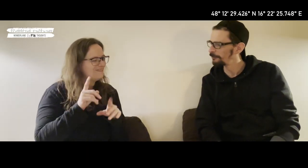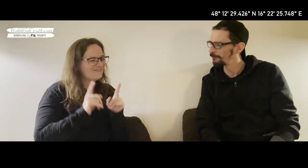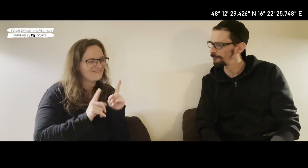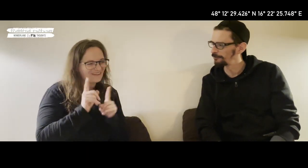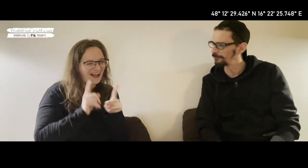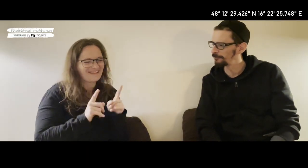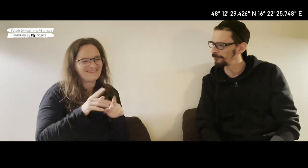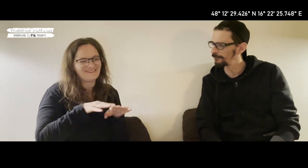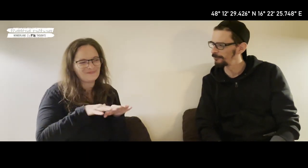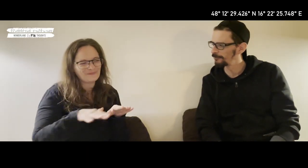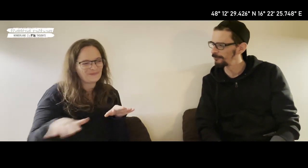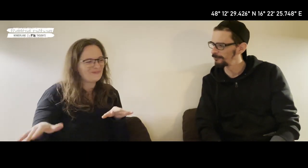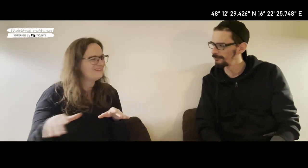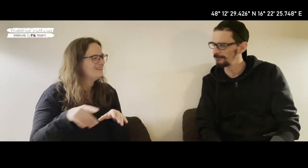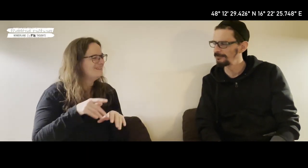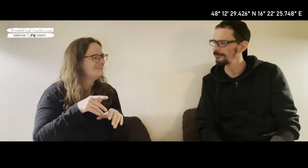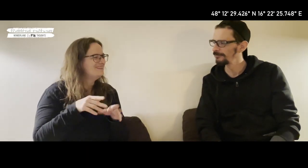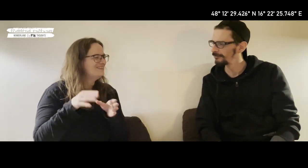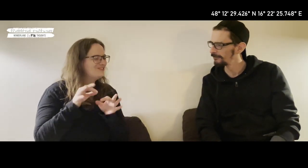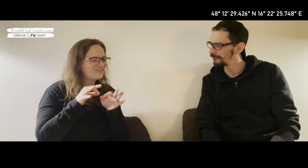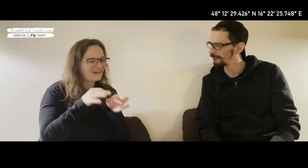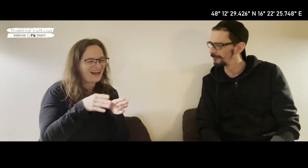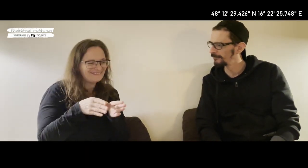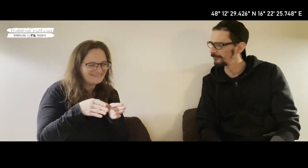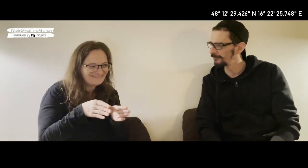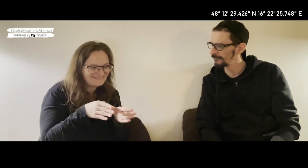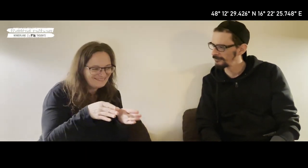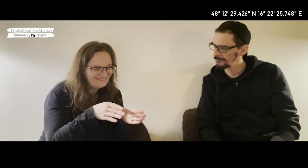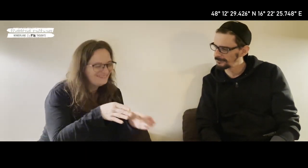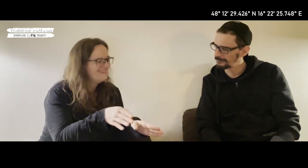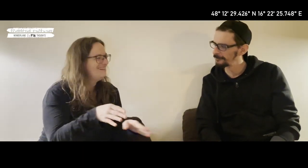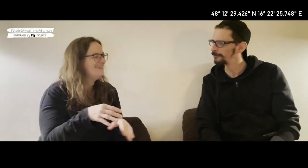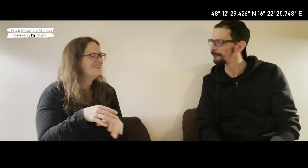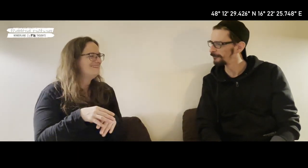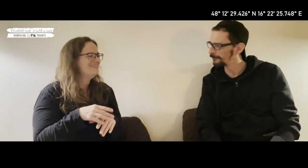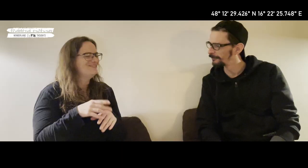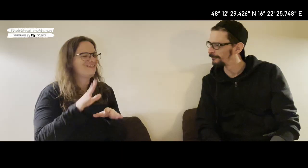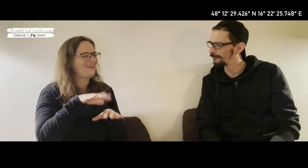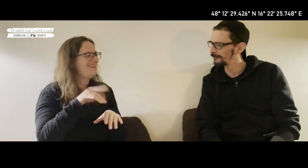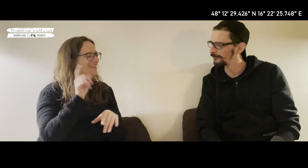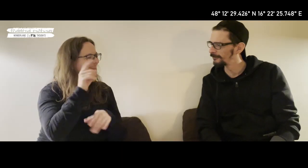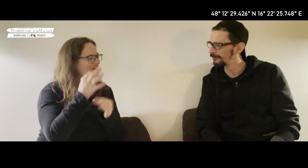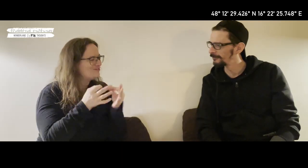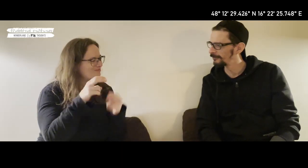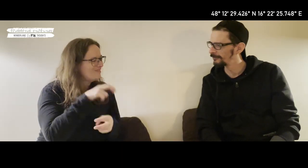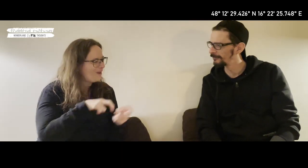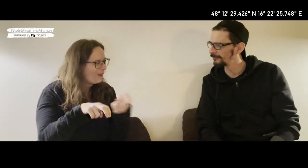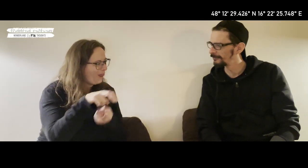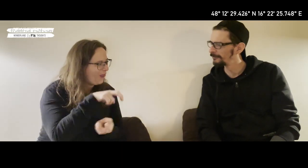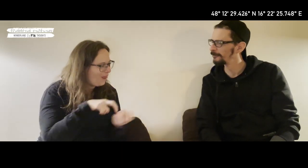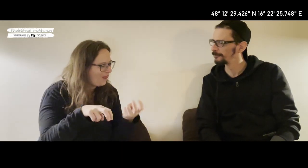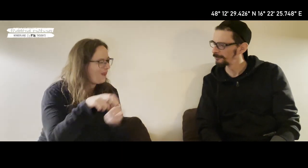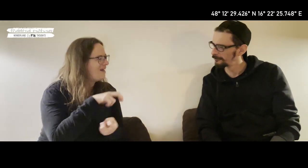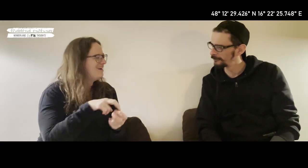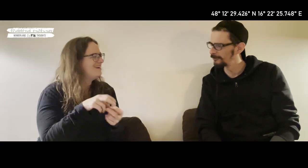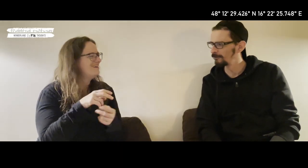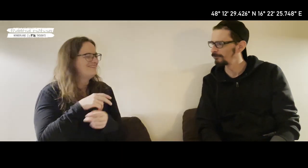The neighbors are very close to each other. There is a large forest nearby. Endless straight streets and the children playing and romping outside.